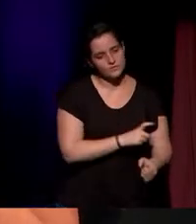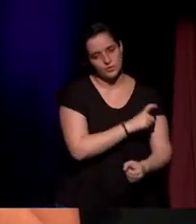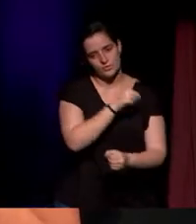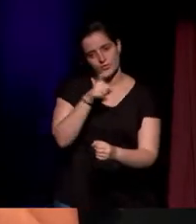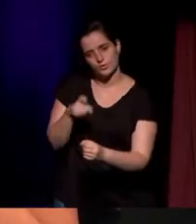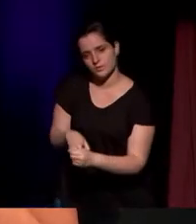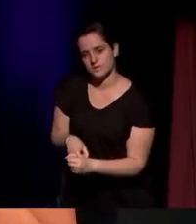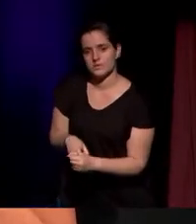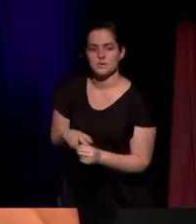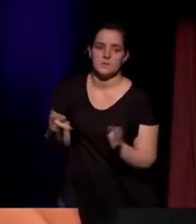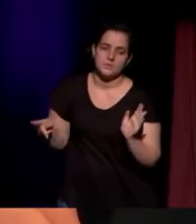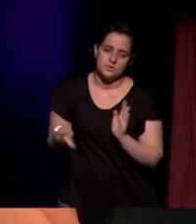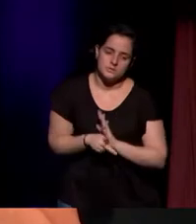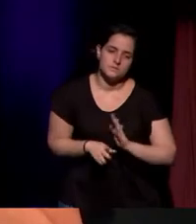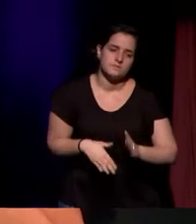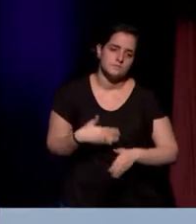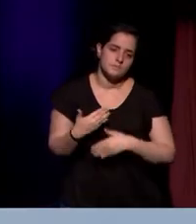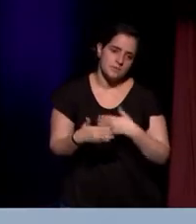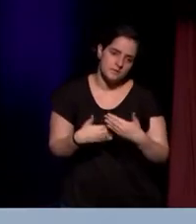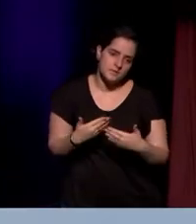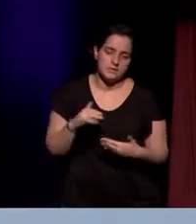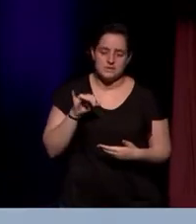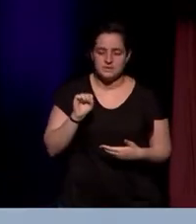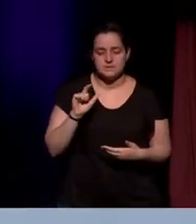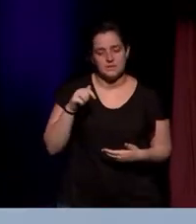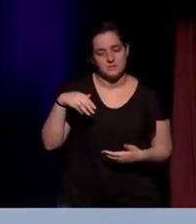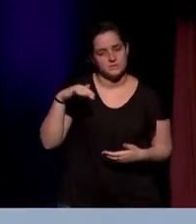to begin the process of Islamization. Here in São Paulo, this happens,